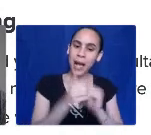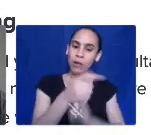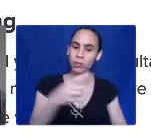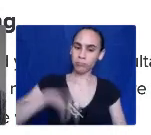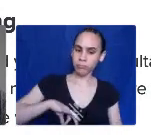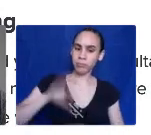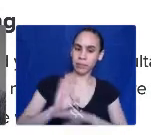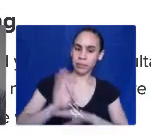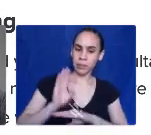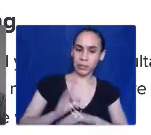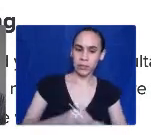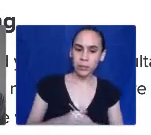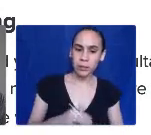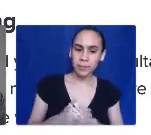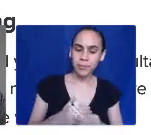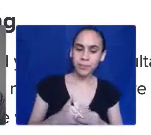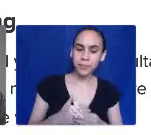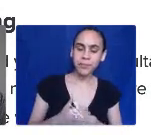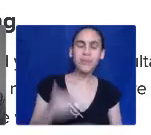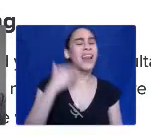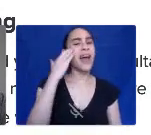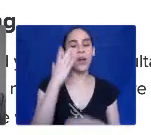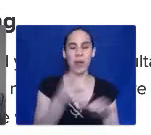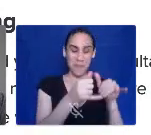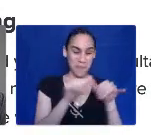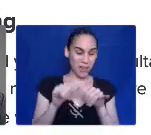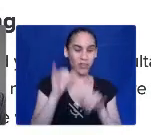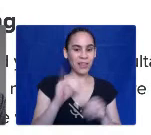about business impact and i know look the metric thing is where people a lot of people get stuck on